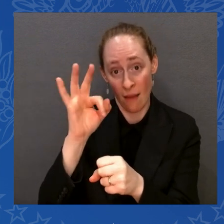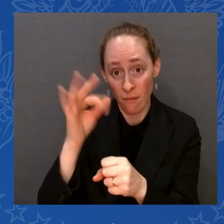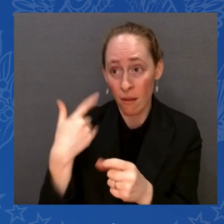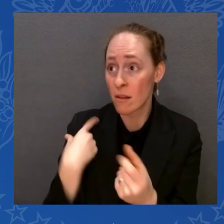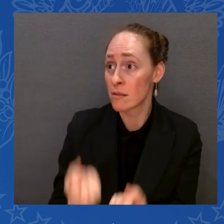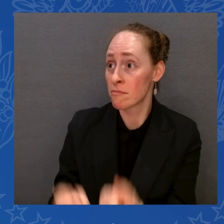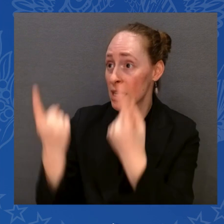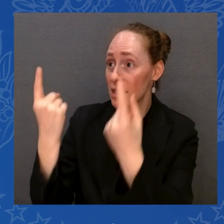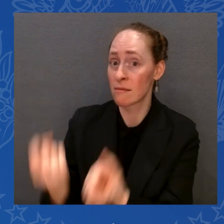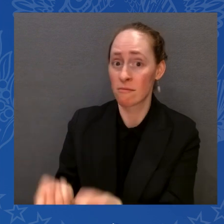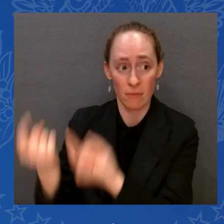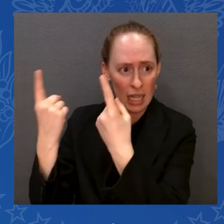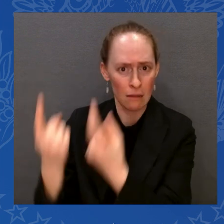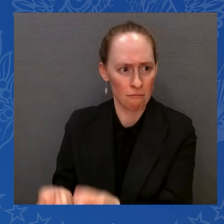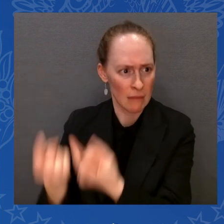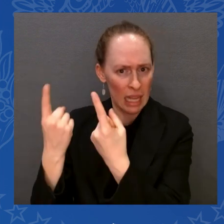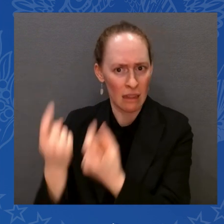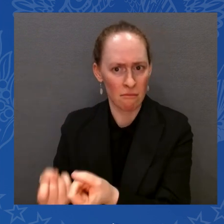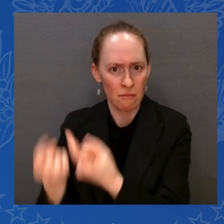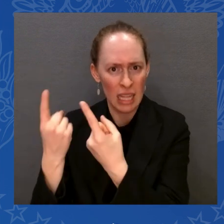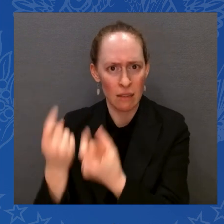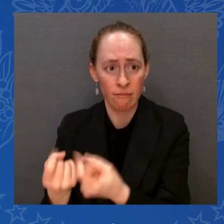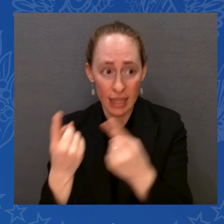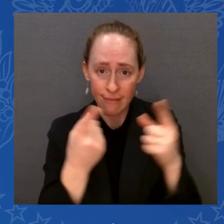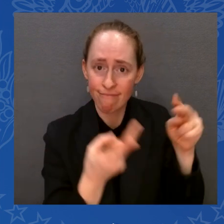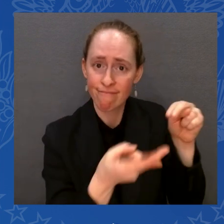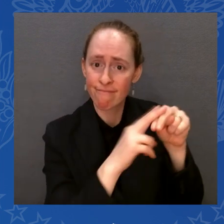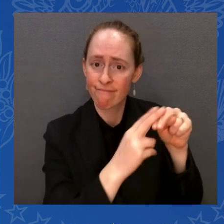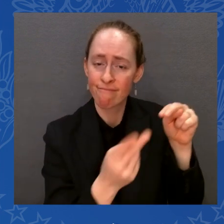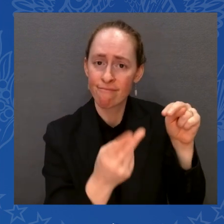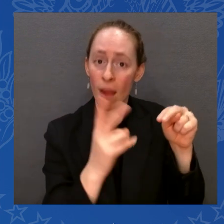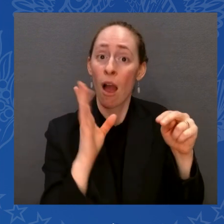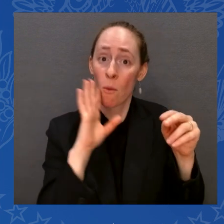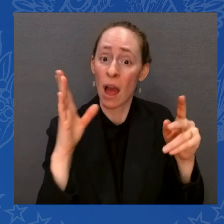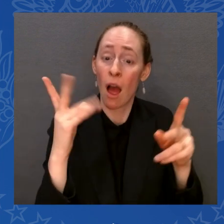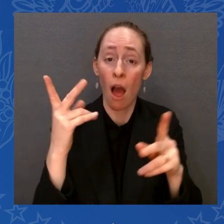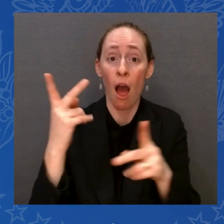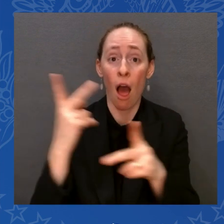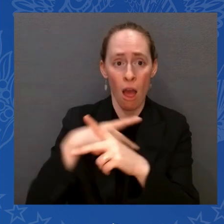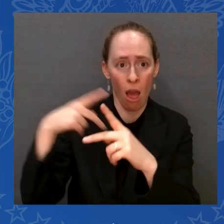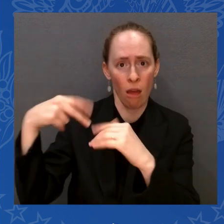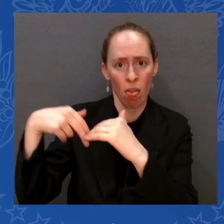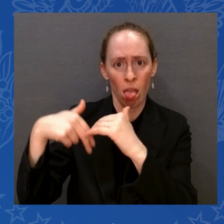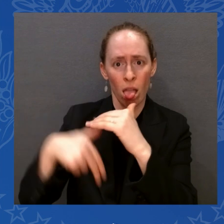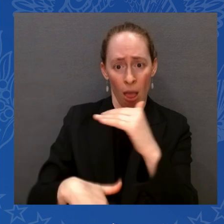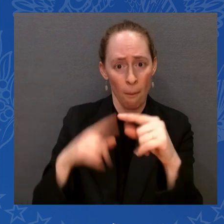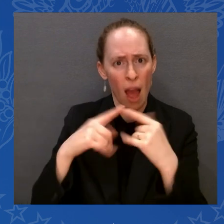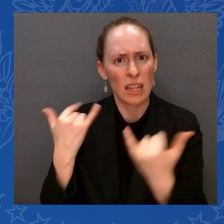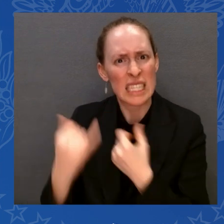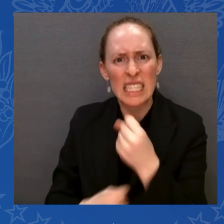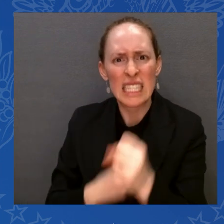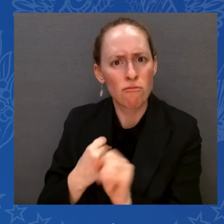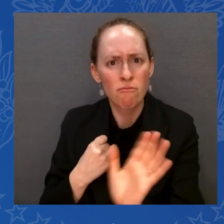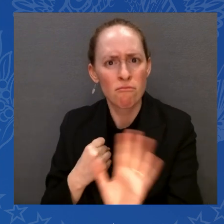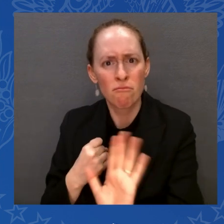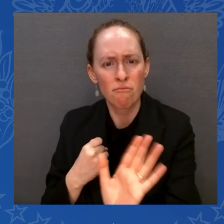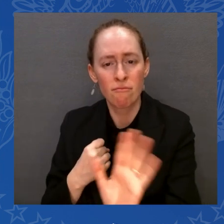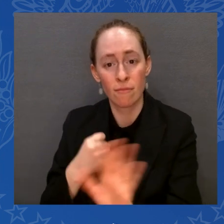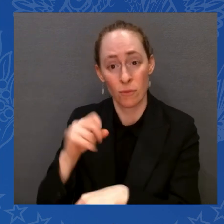So the federal debt you're hearing about is not the yearly debt, it's 220 or so years of accumulated debt.